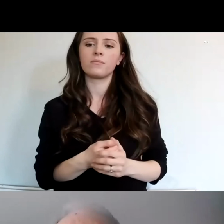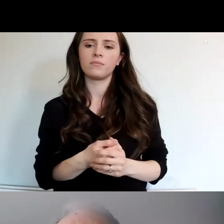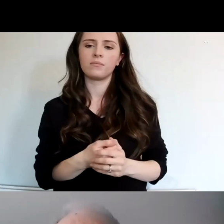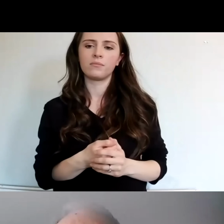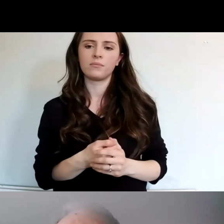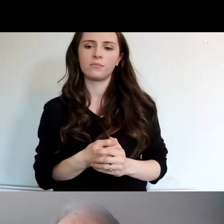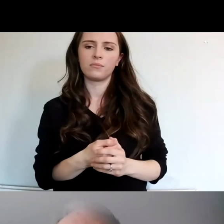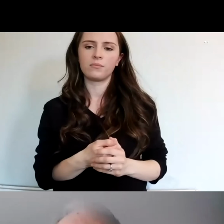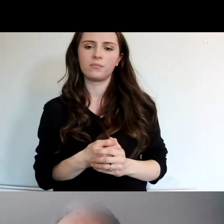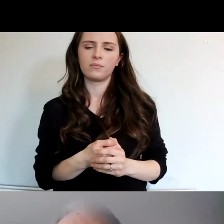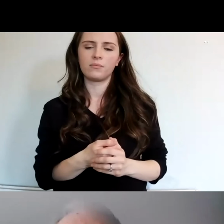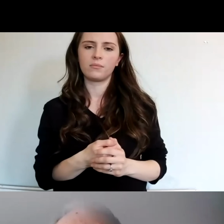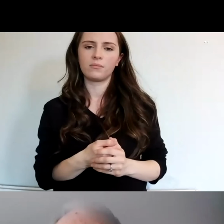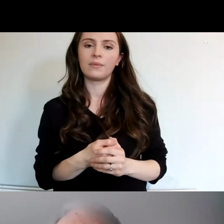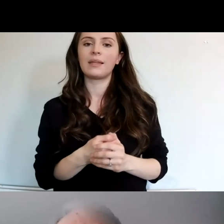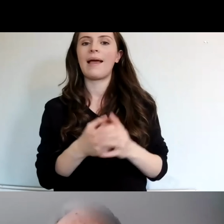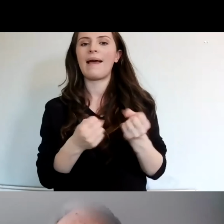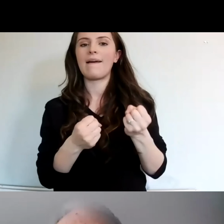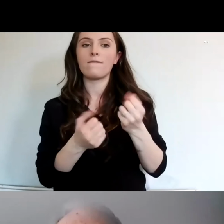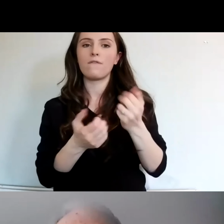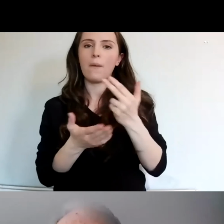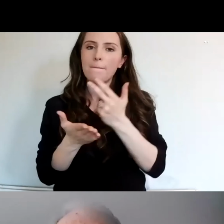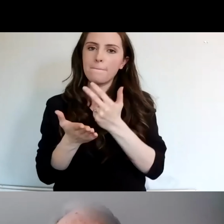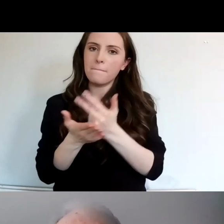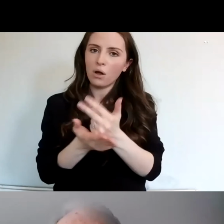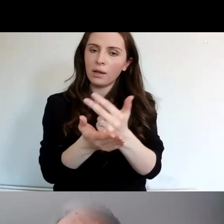..easy parking to get to the building to start with, the entry,